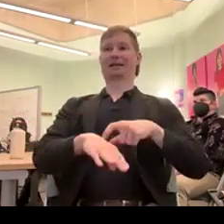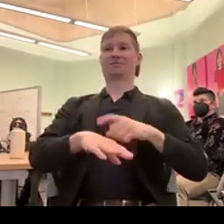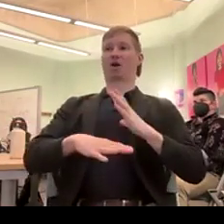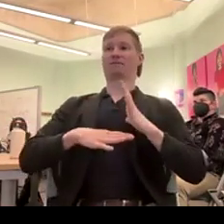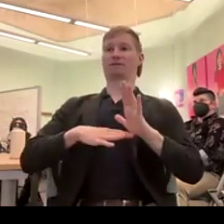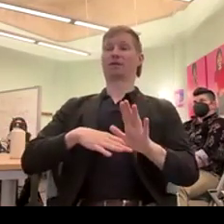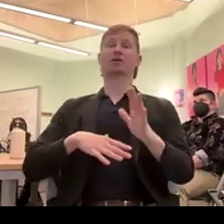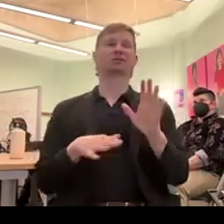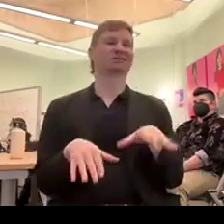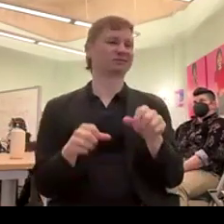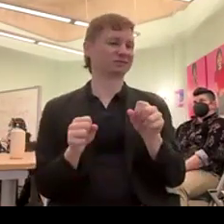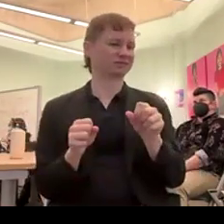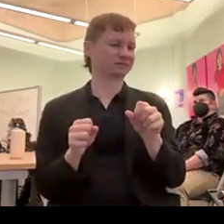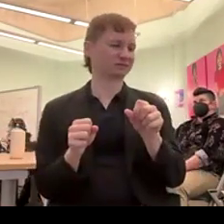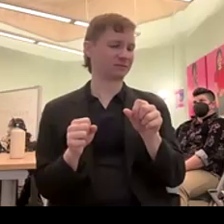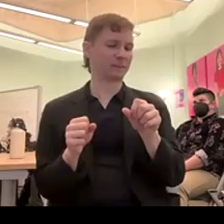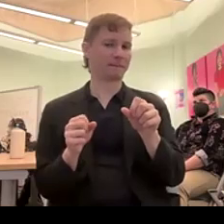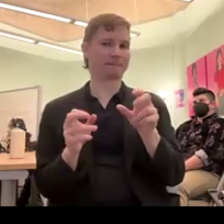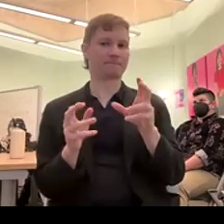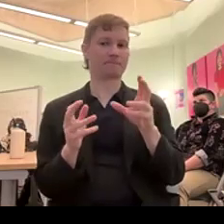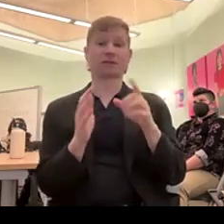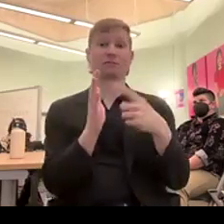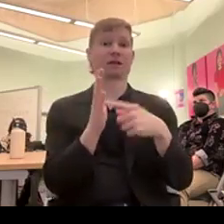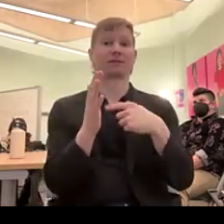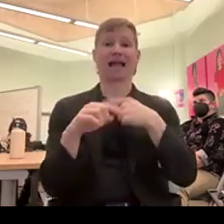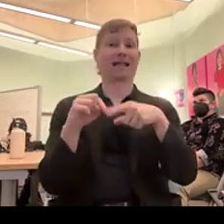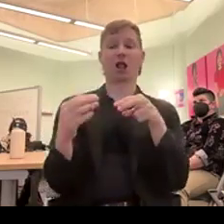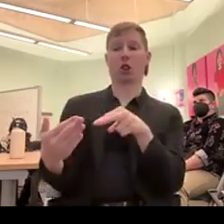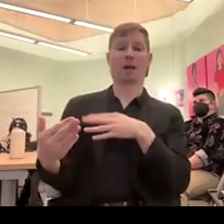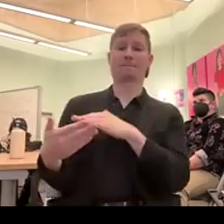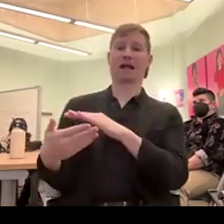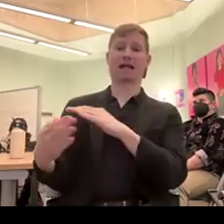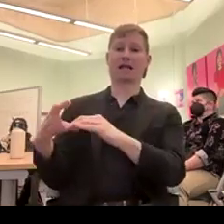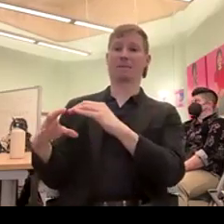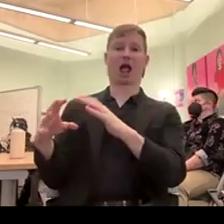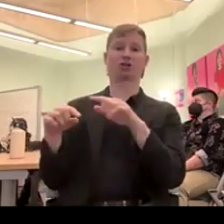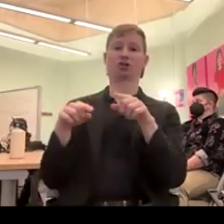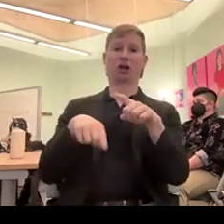you have to, "I need this time off." It took me... I struggle even not looking at my emails